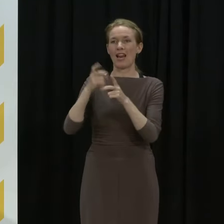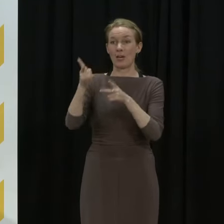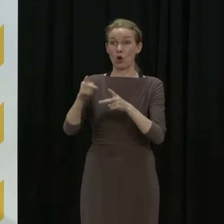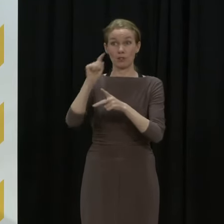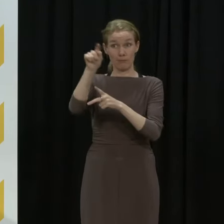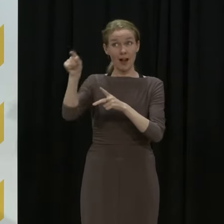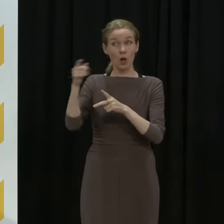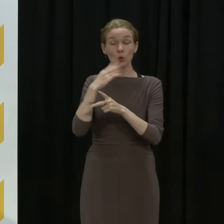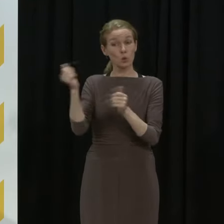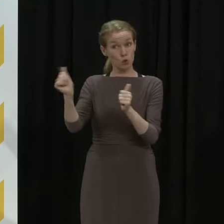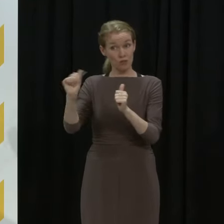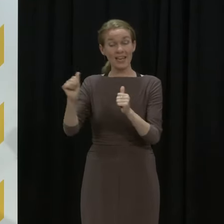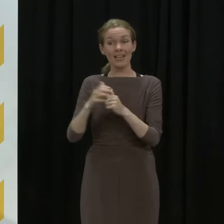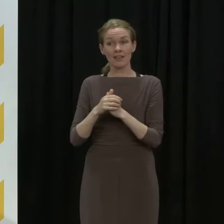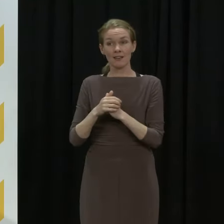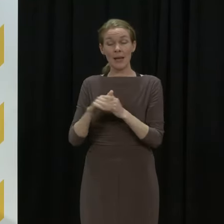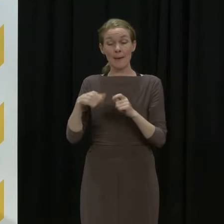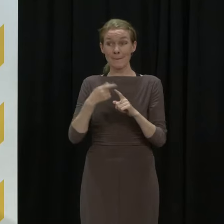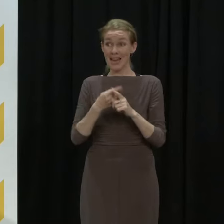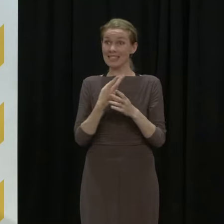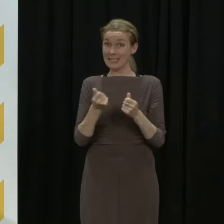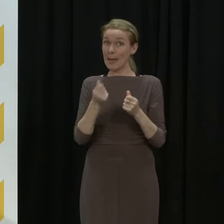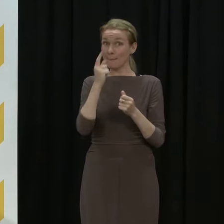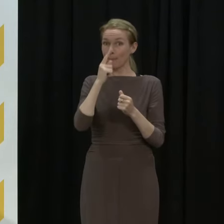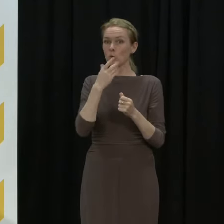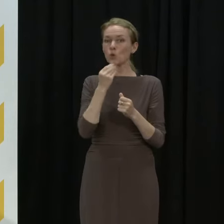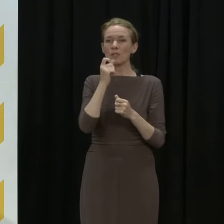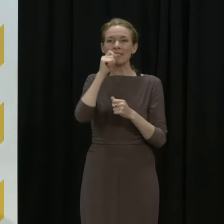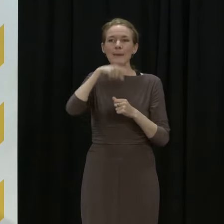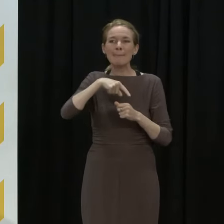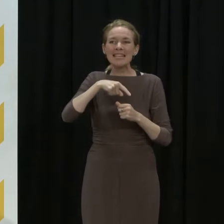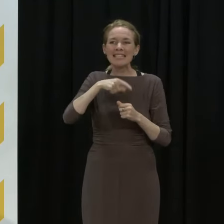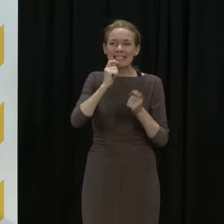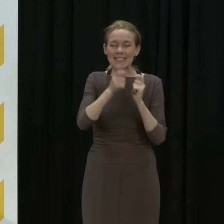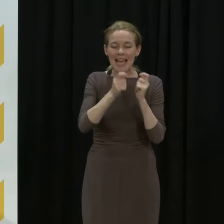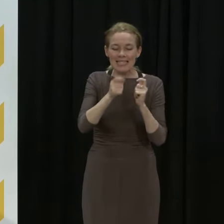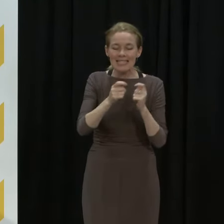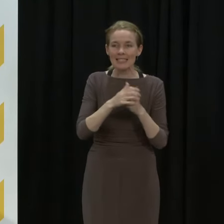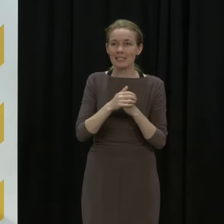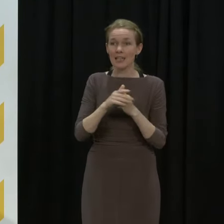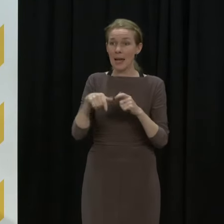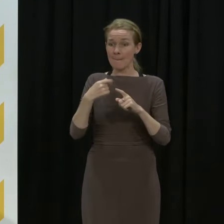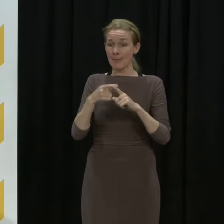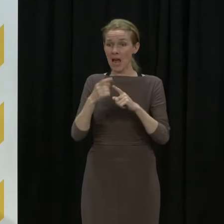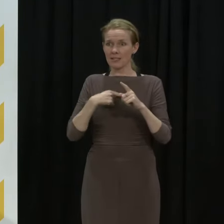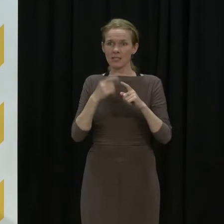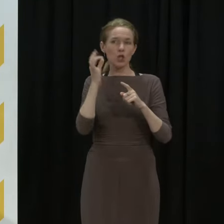ago? So the processes and everything were ready to go? To be fair there was a lare amount of innovation in our testing space. For example rapid antigen tests are already being used in